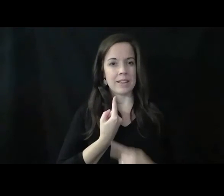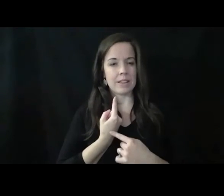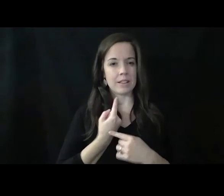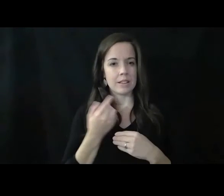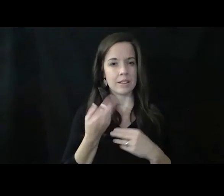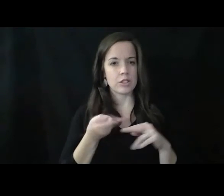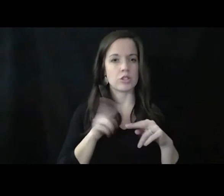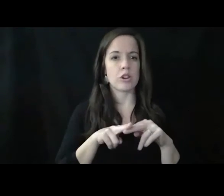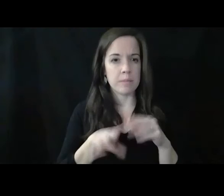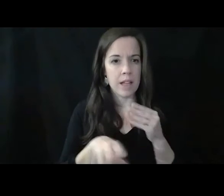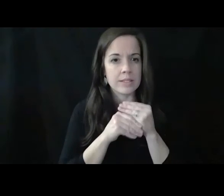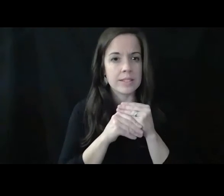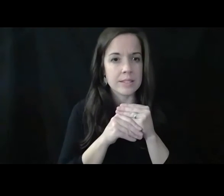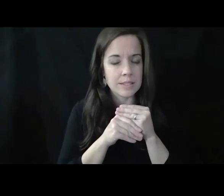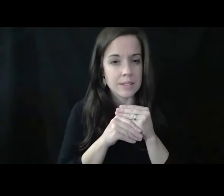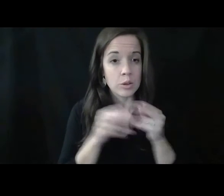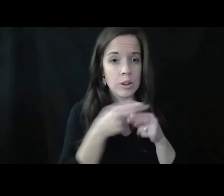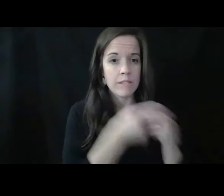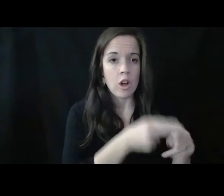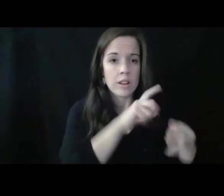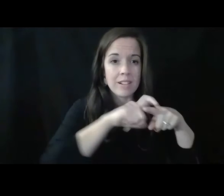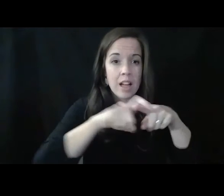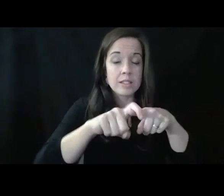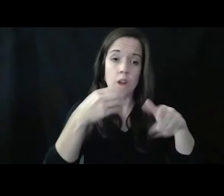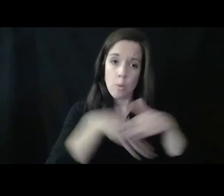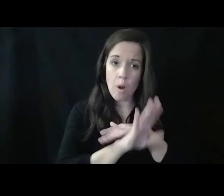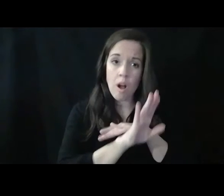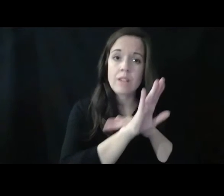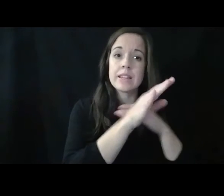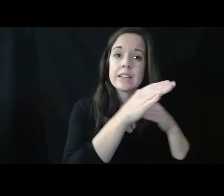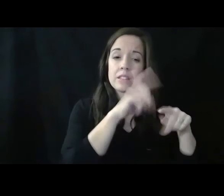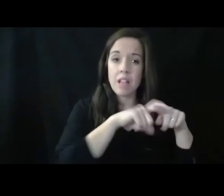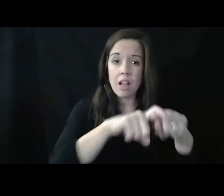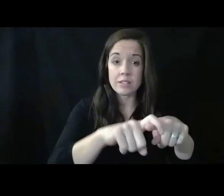You could have called our closet a walk-in closet in the sense that a child’s body could walk in.